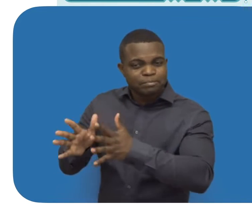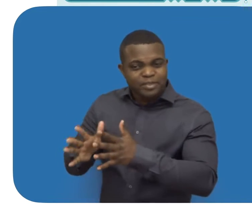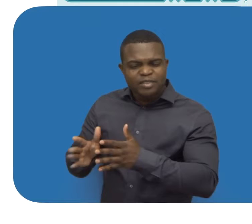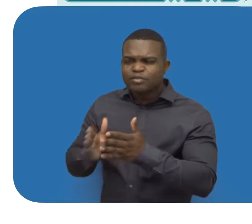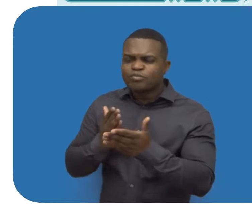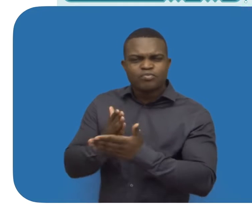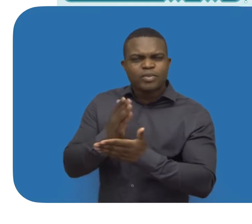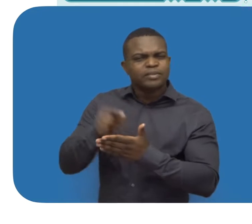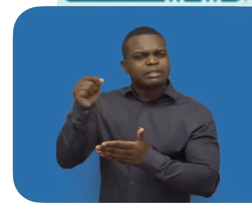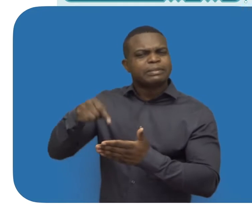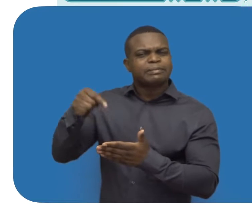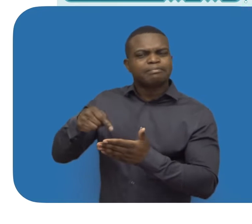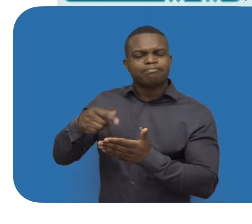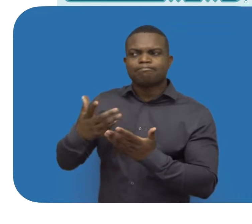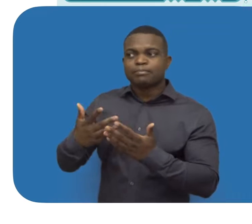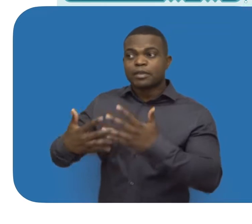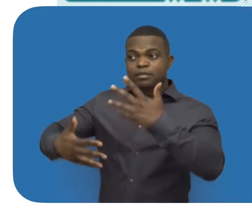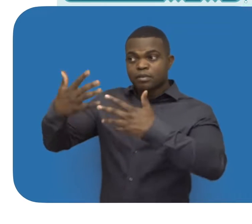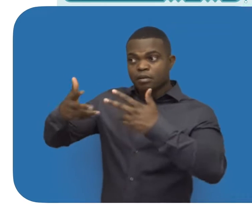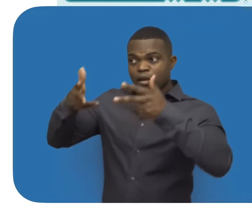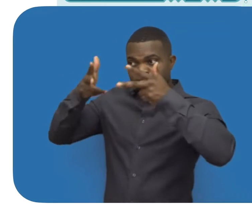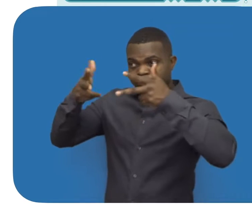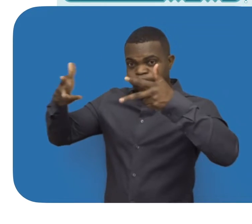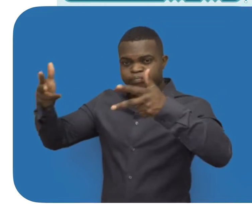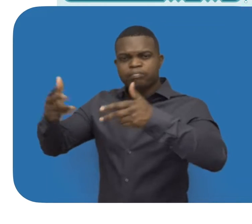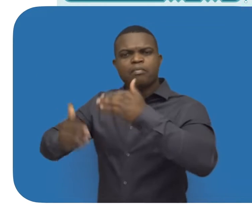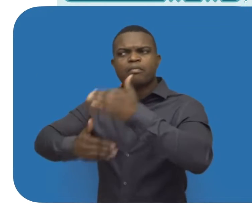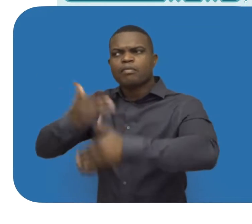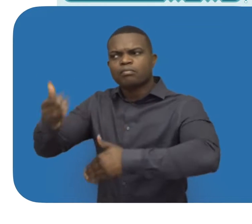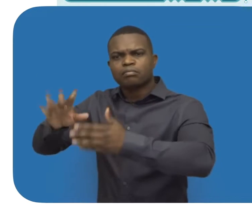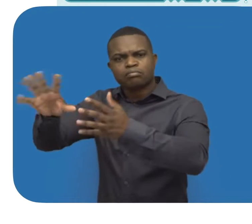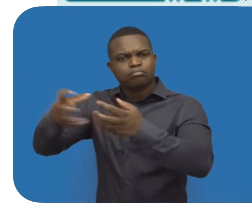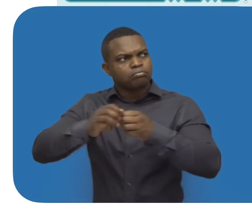These rights include restricting for what purposes the data may be shared